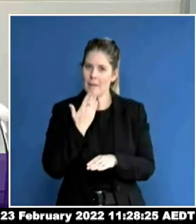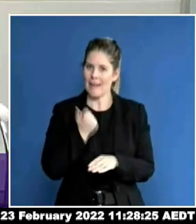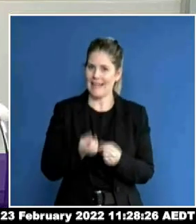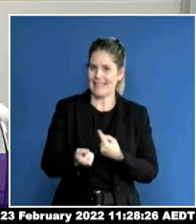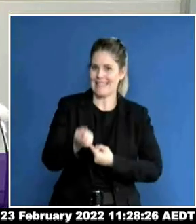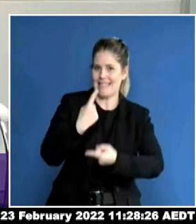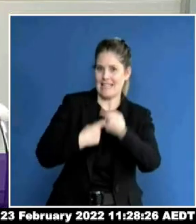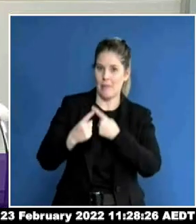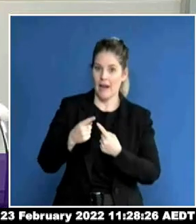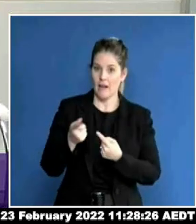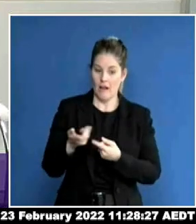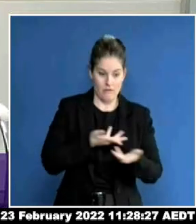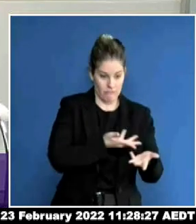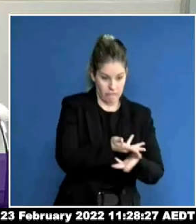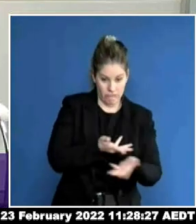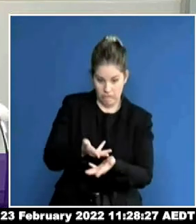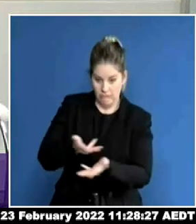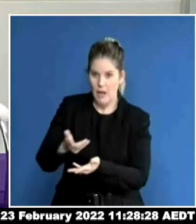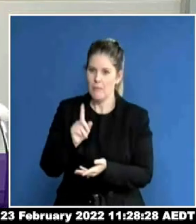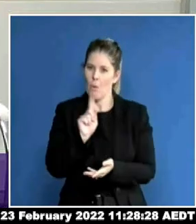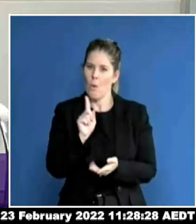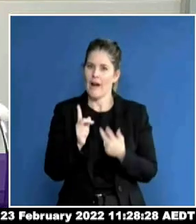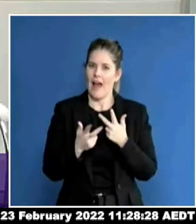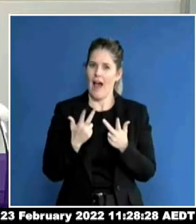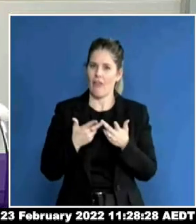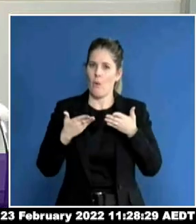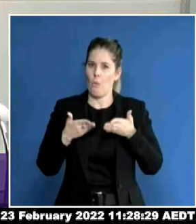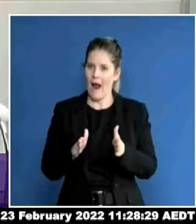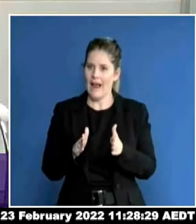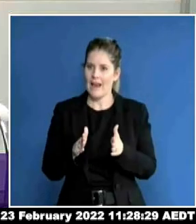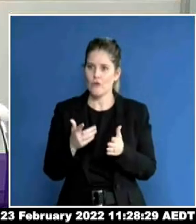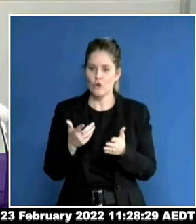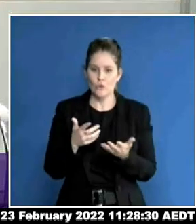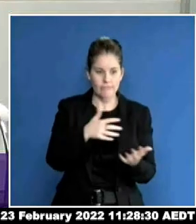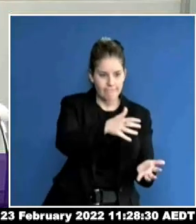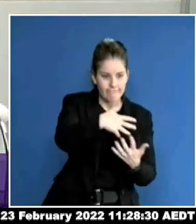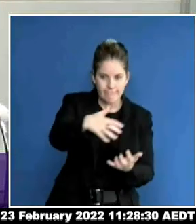information to understand young people's experience with the DES system?